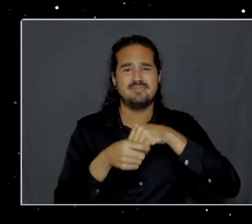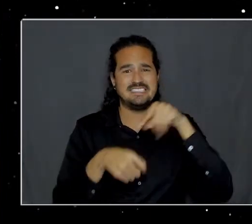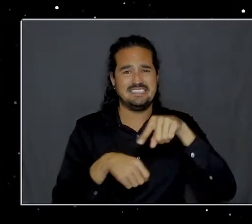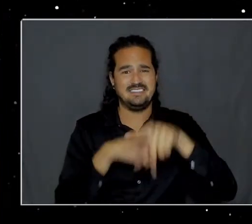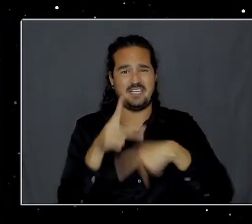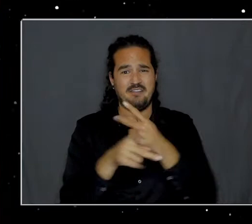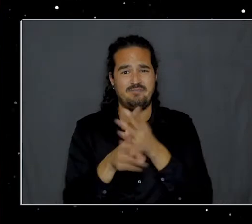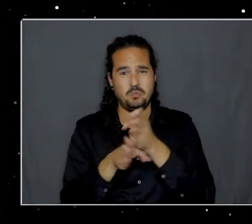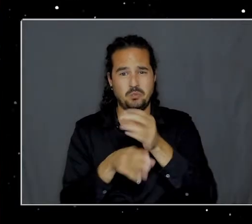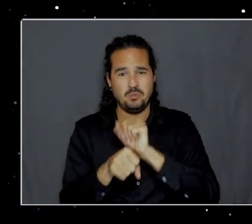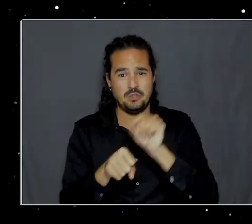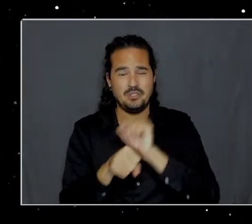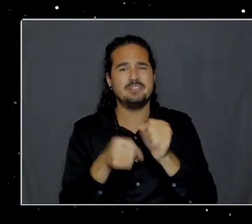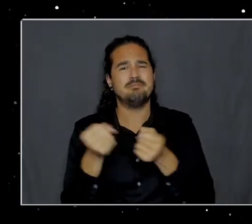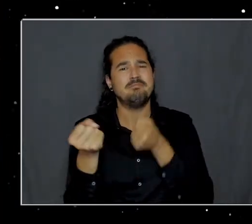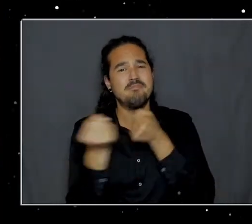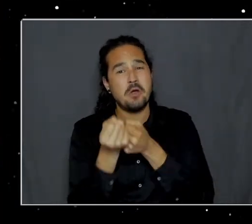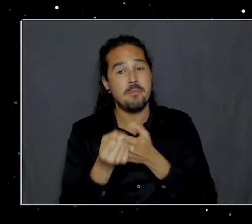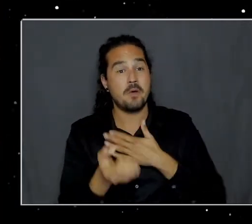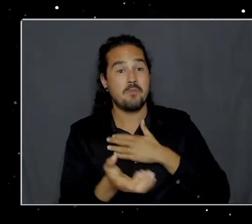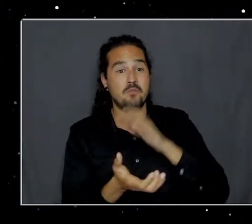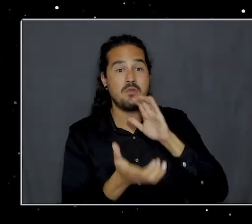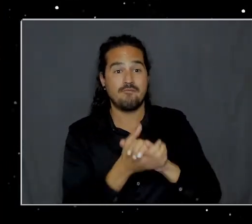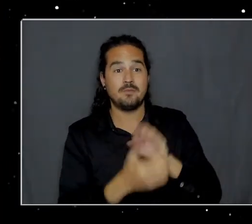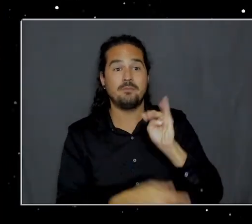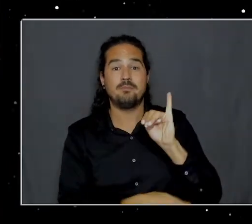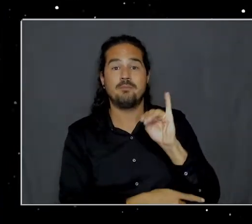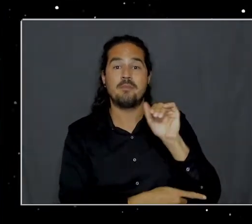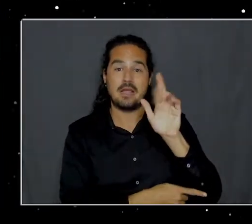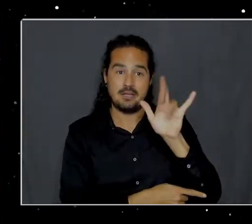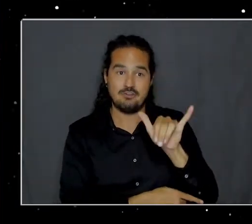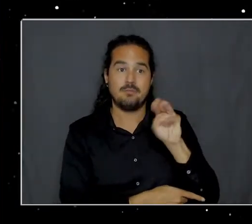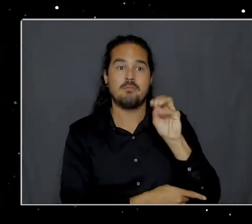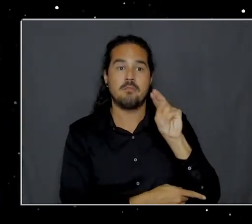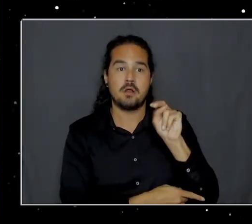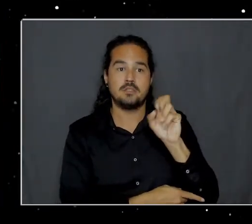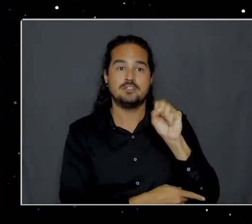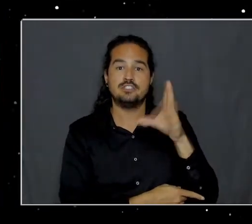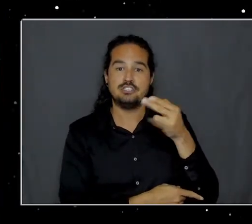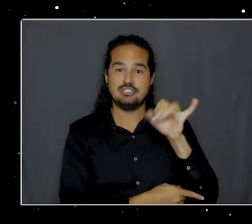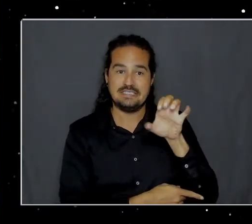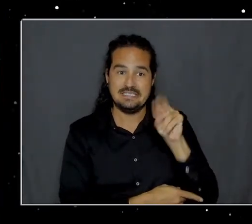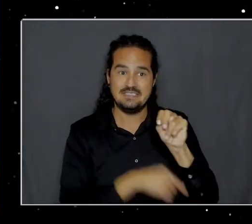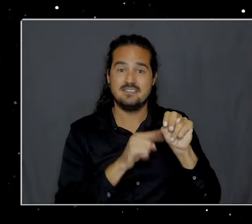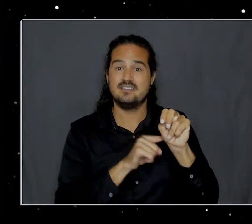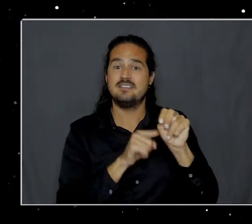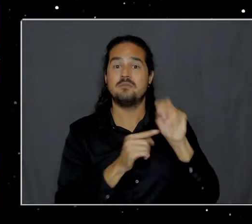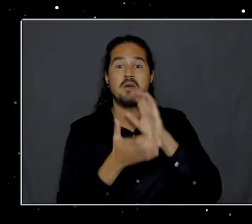LAWYERS WHO DO THIS TYPE OF WORK. I ALSO TREASURE THE SUPPORT THAT I'VE HAD FROM MY WIFE, MARY MONSCHEIN, THAT HAS ENABLED ME